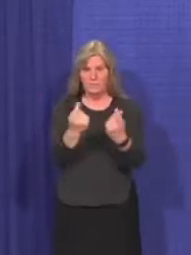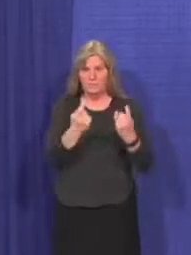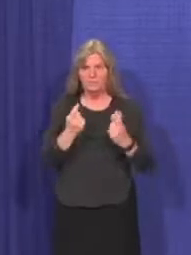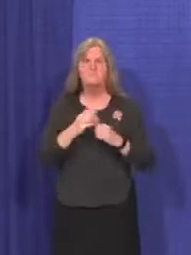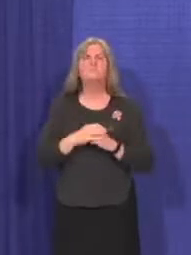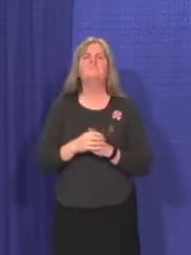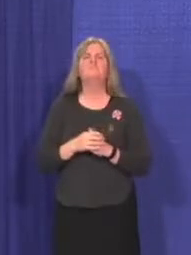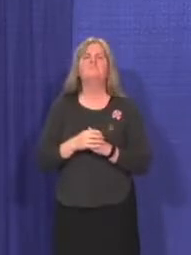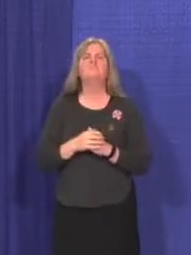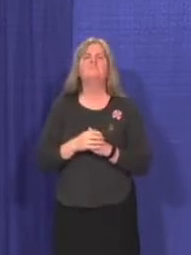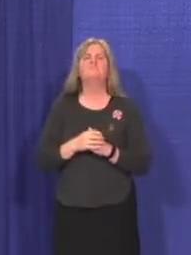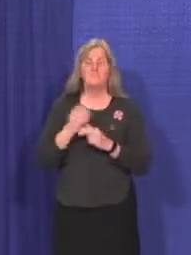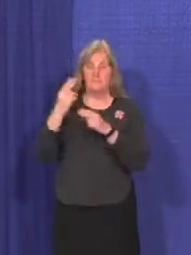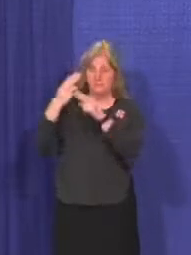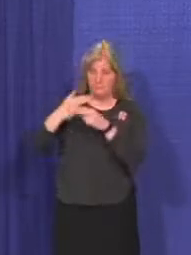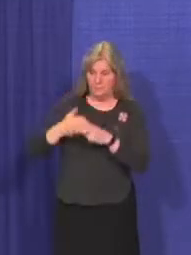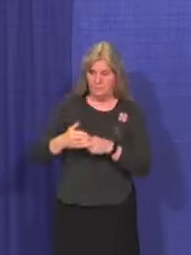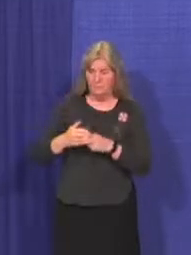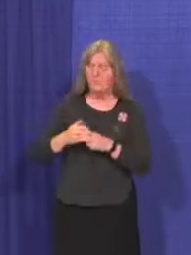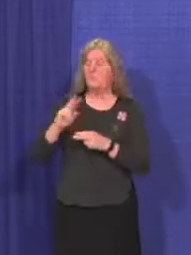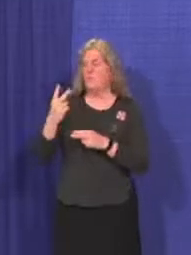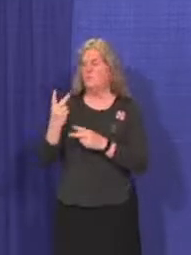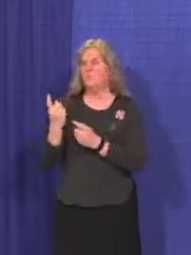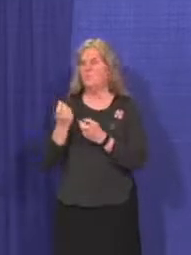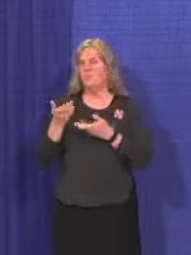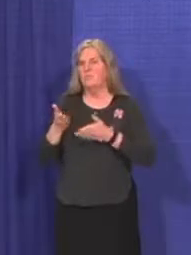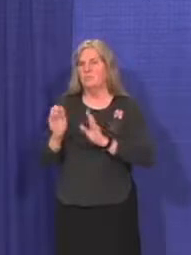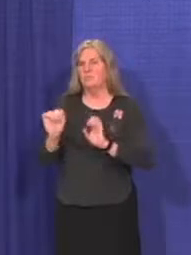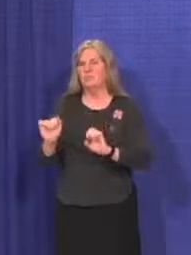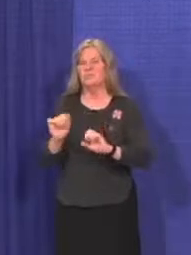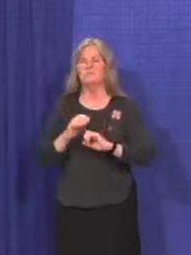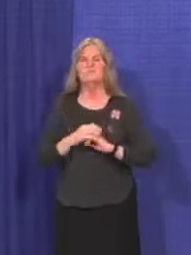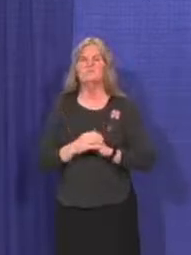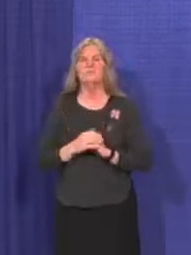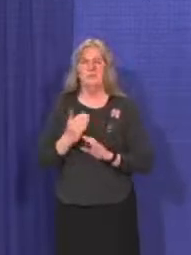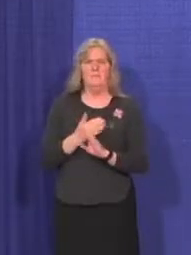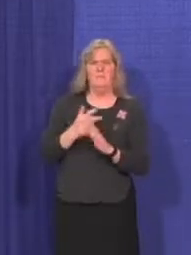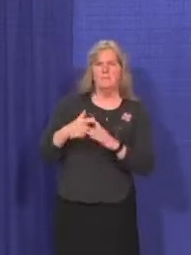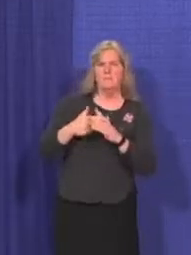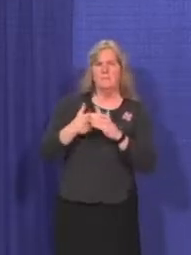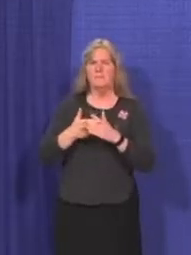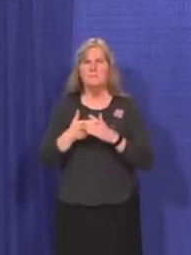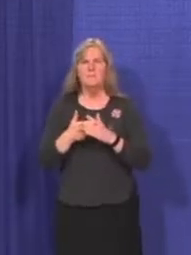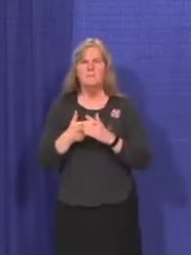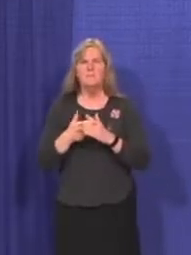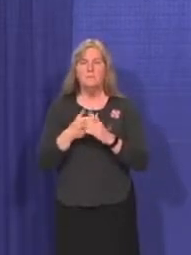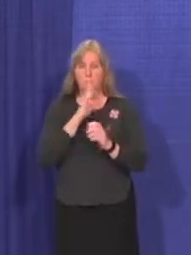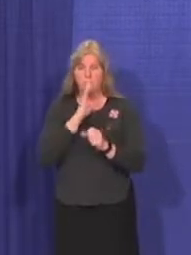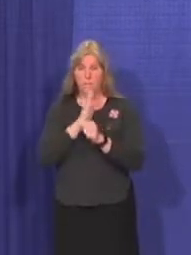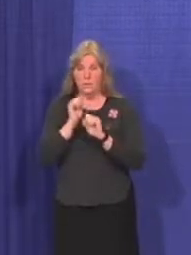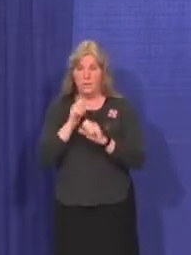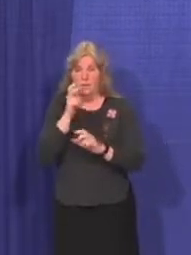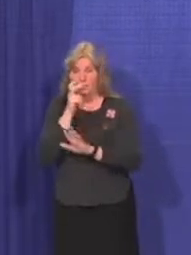We will go to the phone lines for questions from reporters and will call you by name and you will each have two questions.